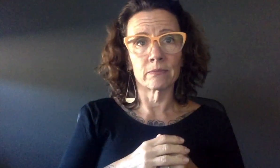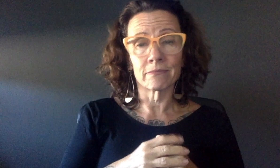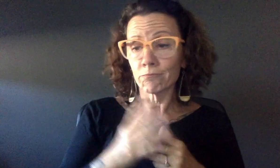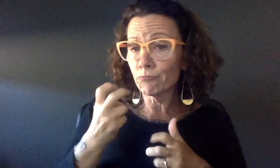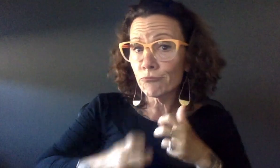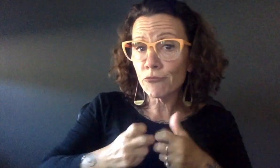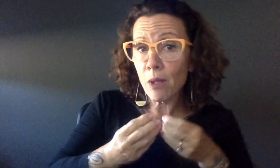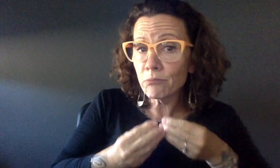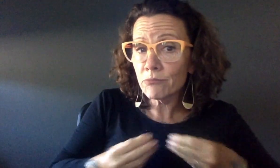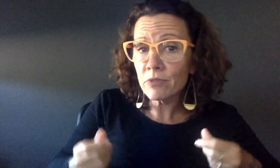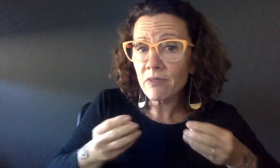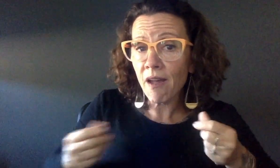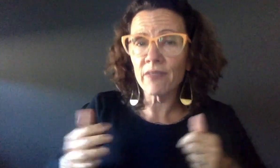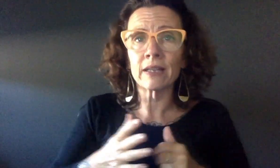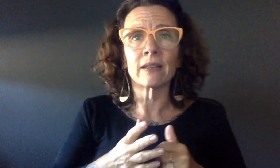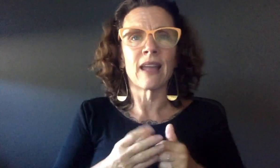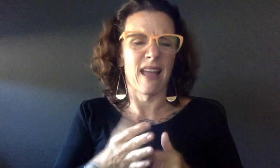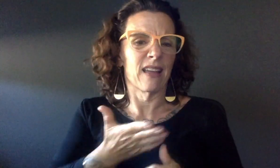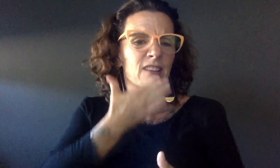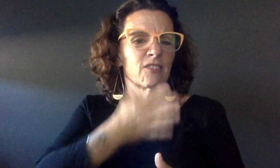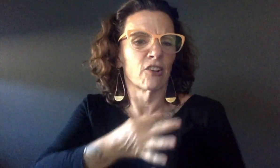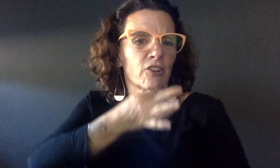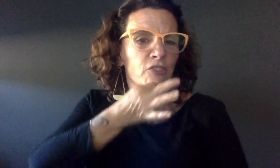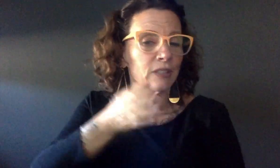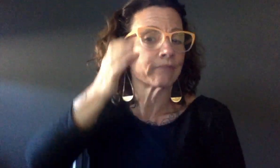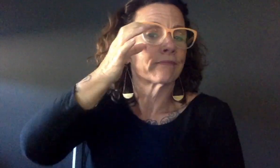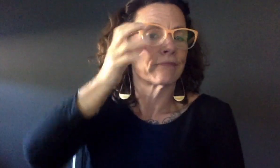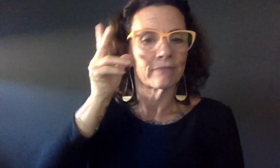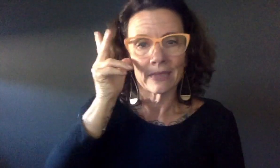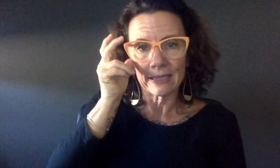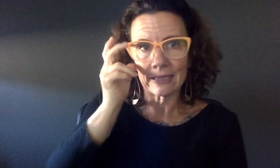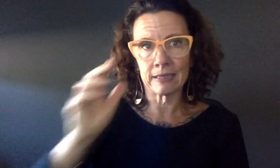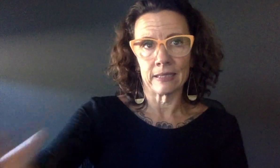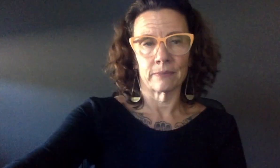problem solving, and good listening.